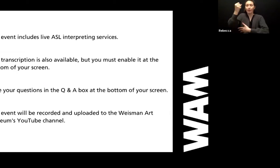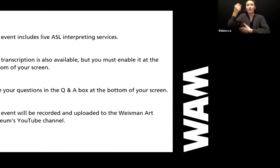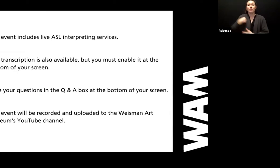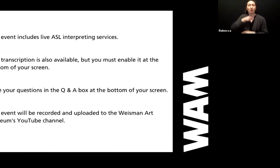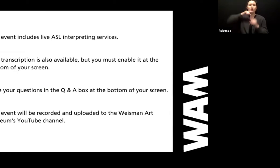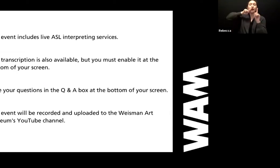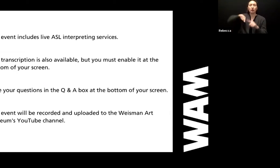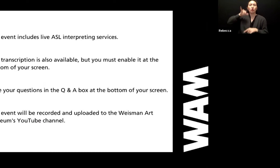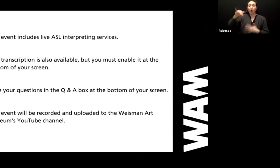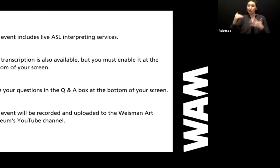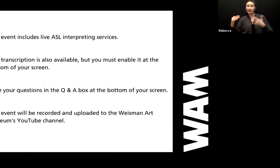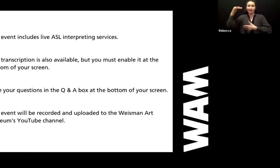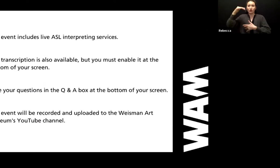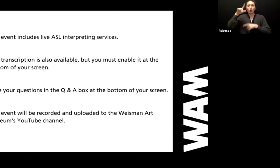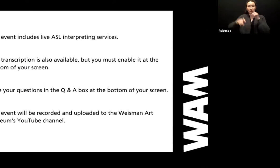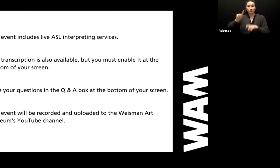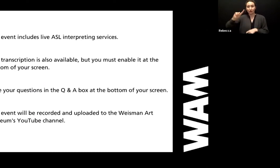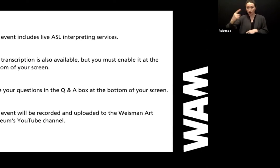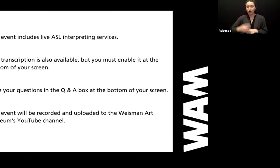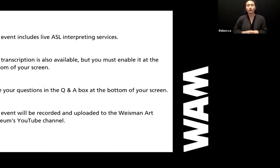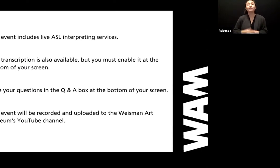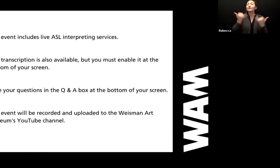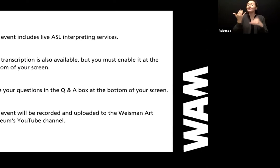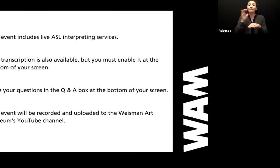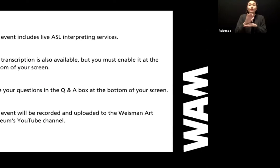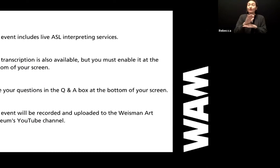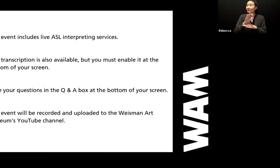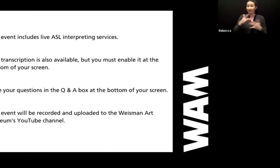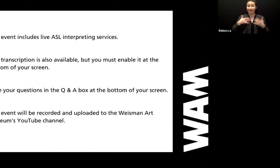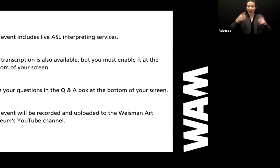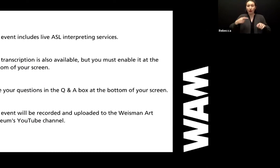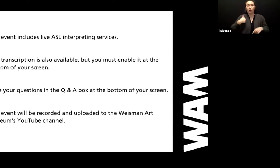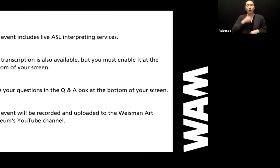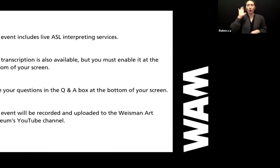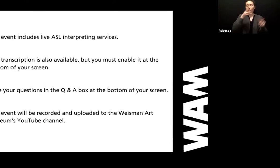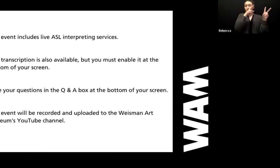queue. We will be recording tonight's event and it will be posted to the Weisman's YouTube